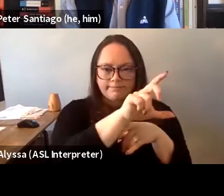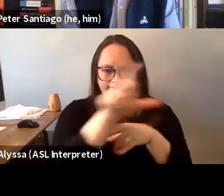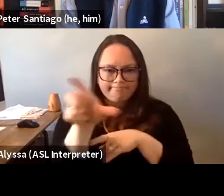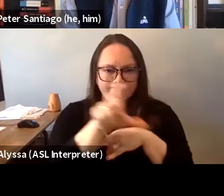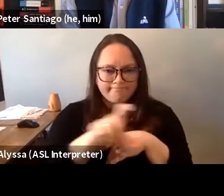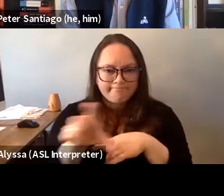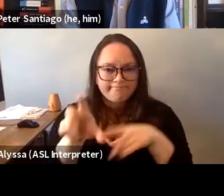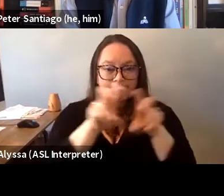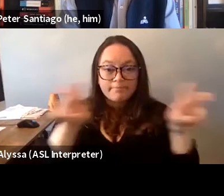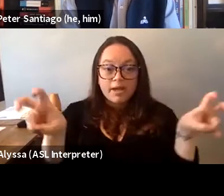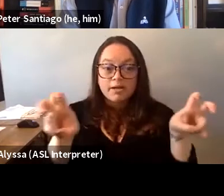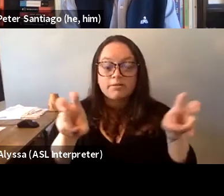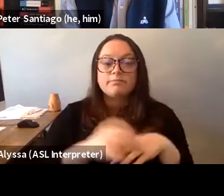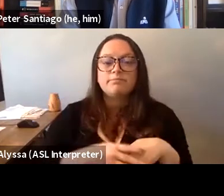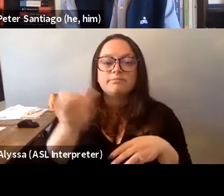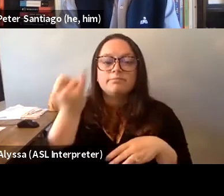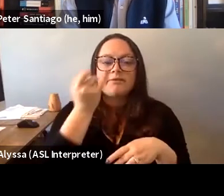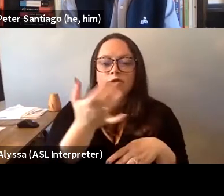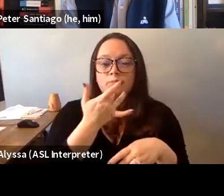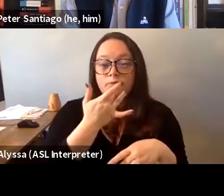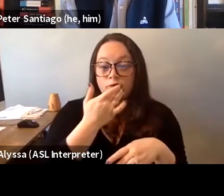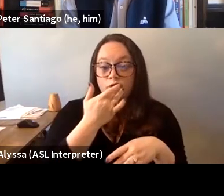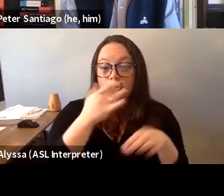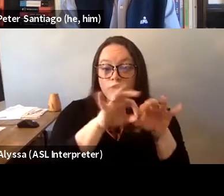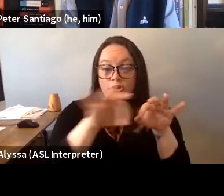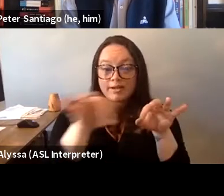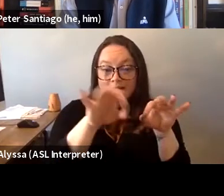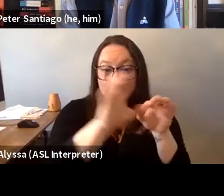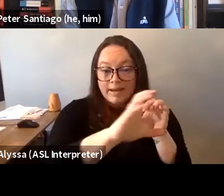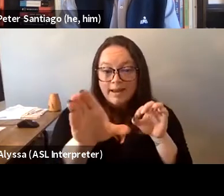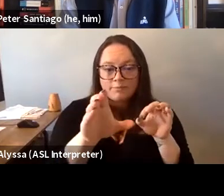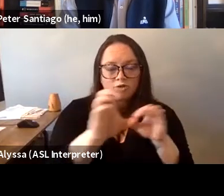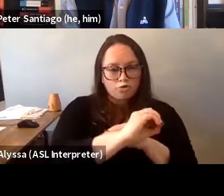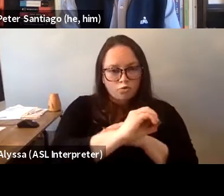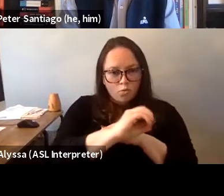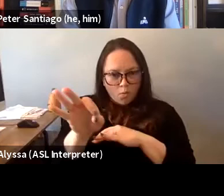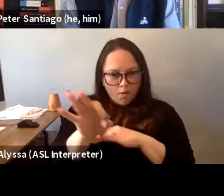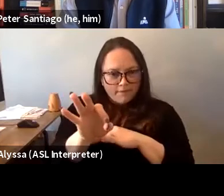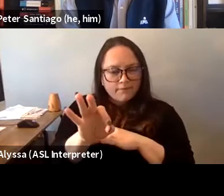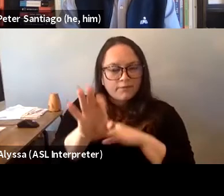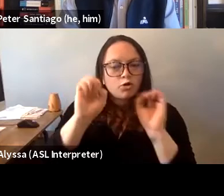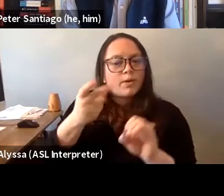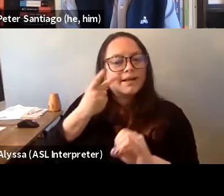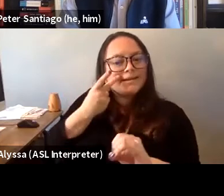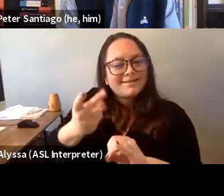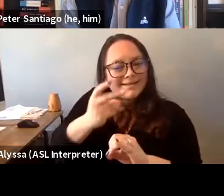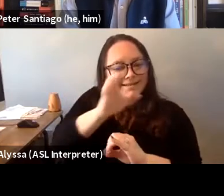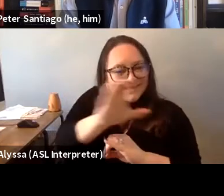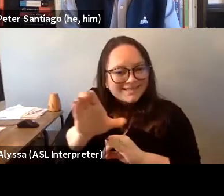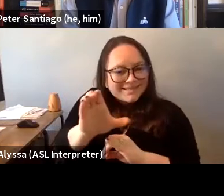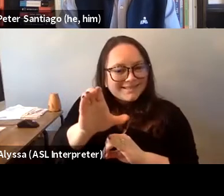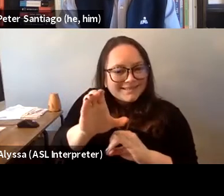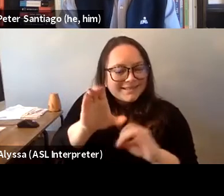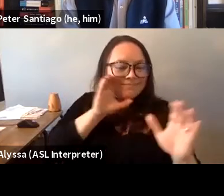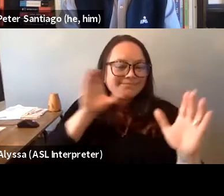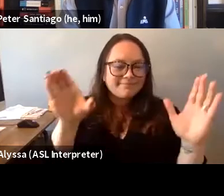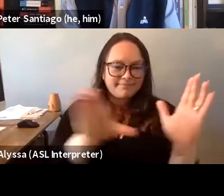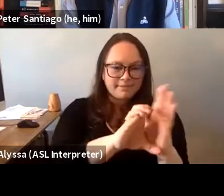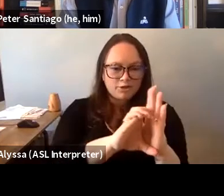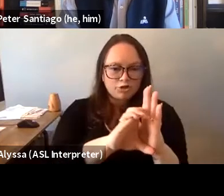button on the zoom control panel. Click it and select hide subtitles. I hope you all enjoy the panel. I'll hand the mic